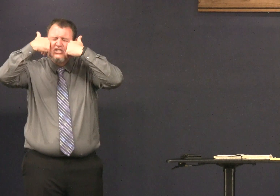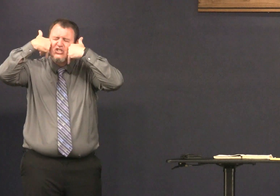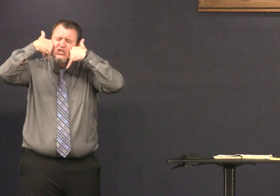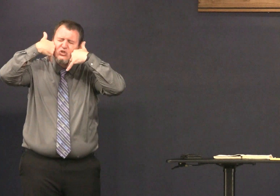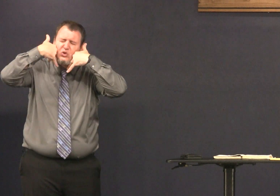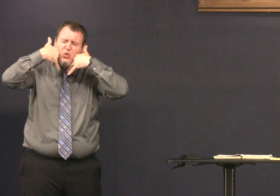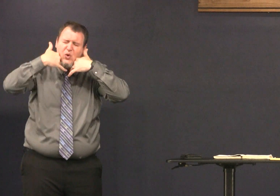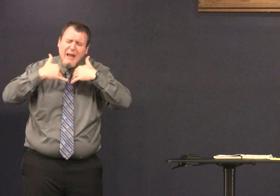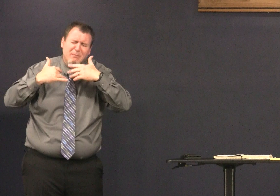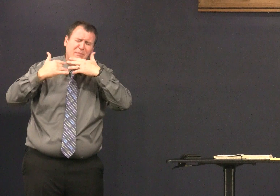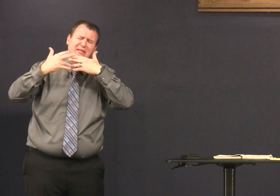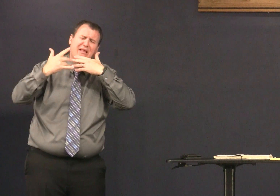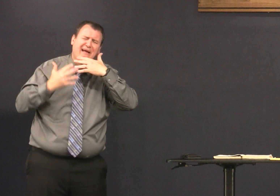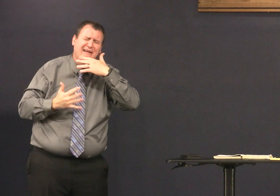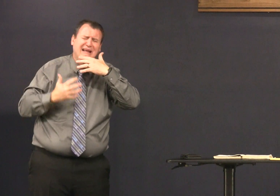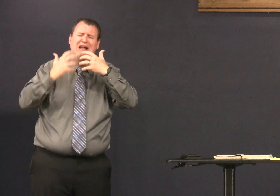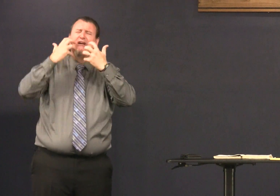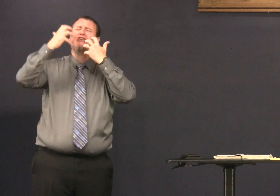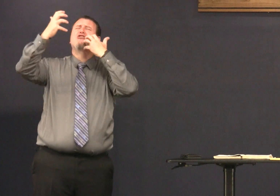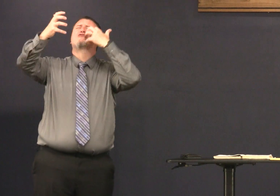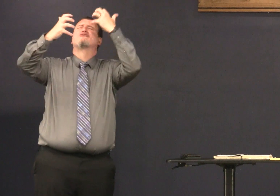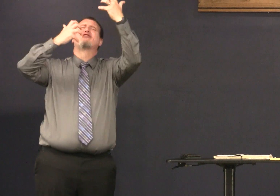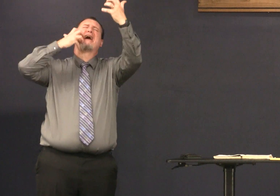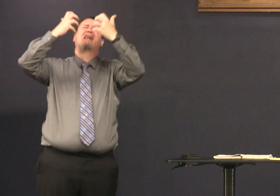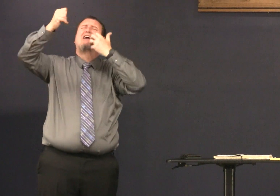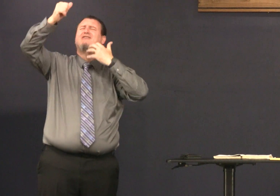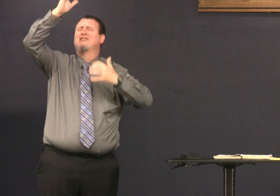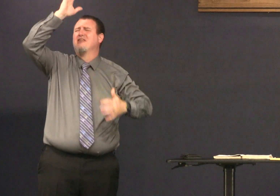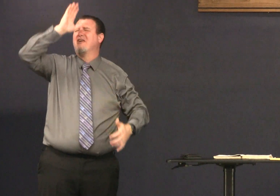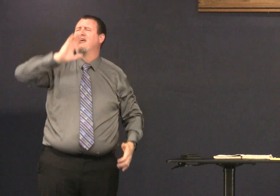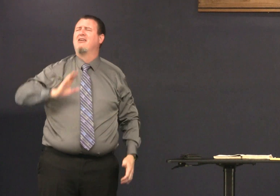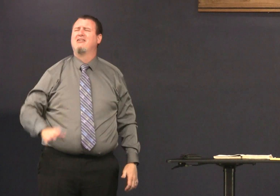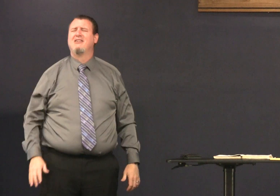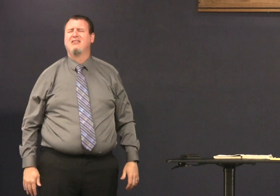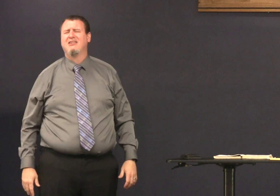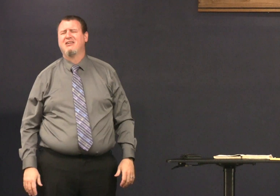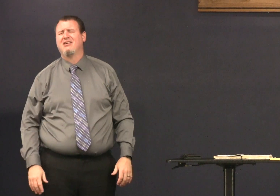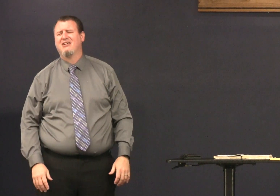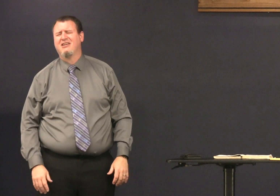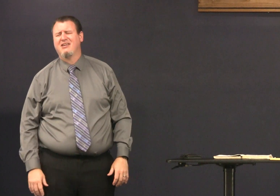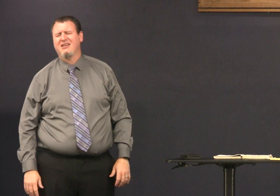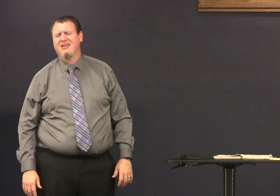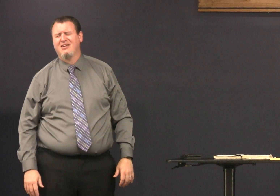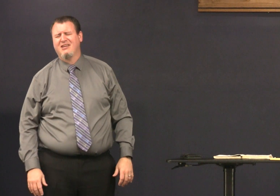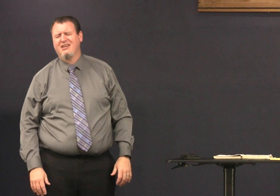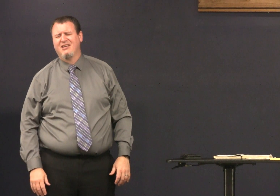just praying as sweat like blood is dripping from his from his head